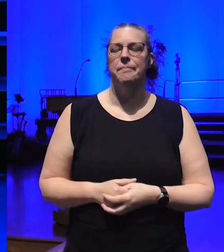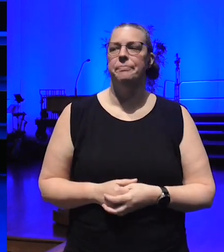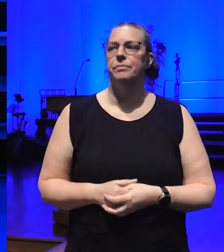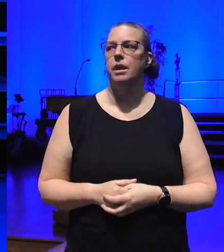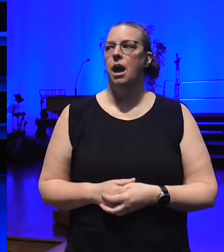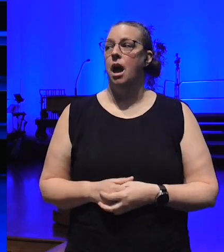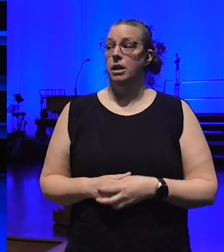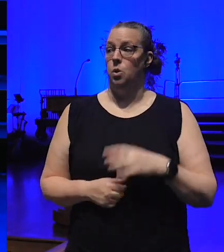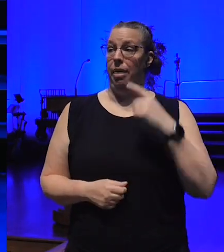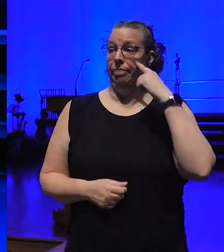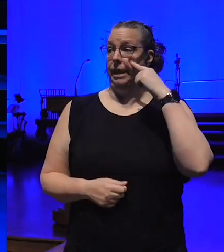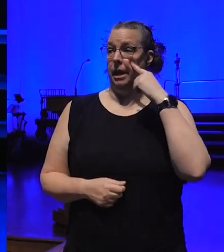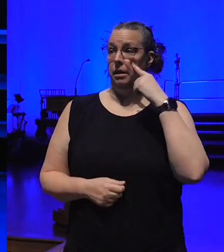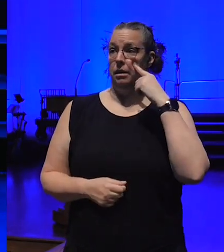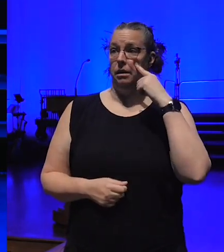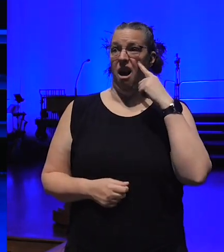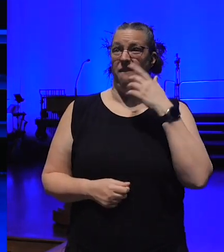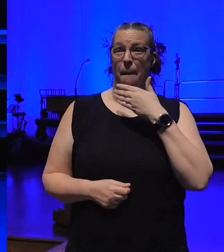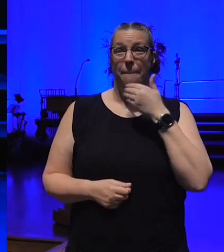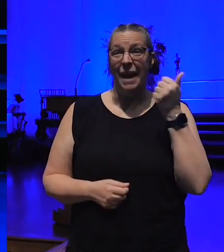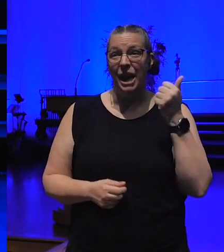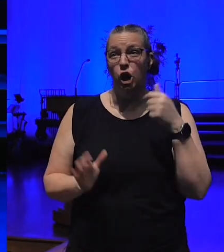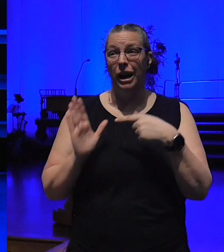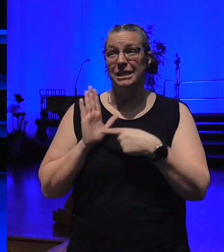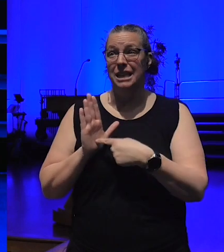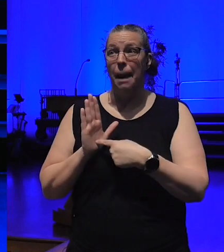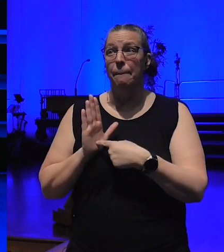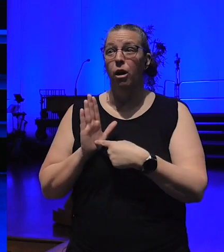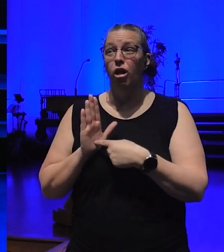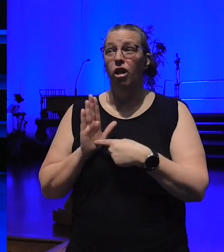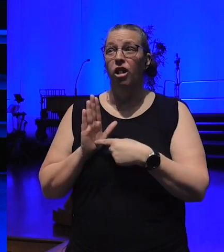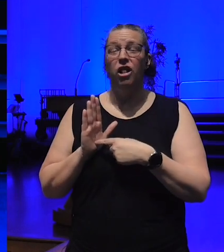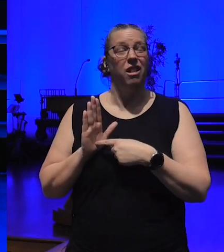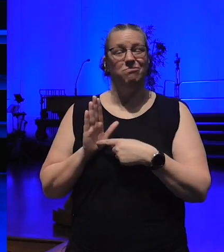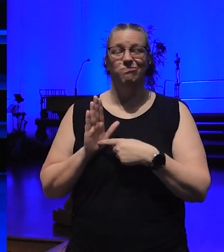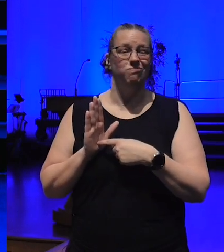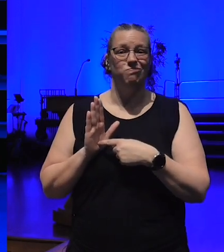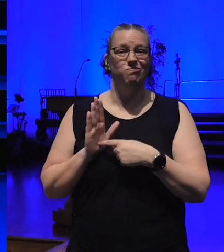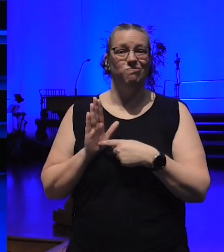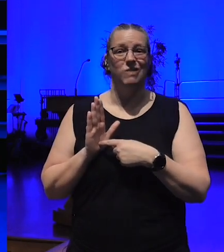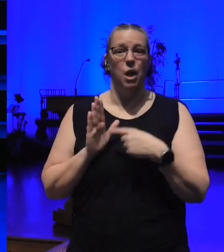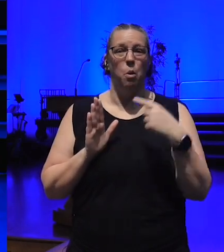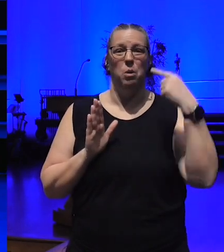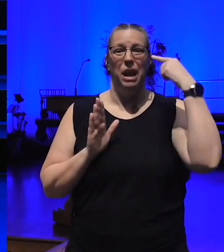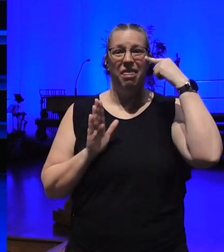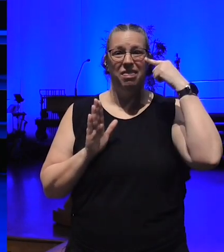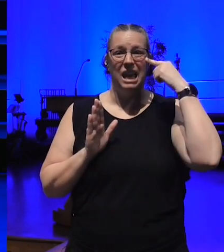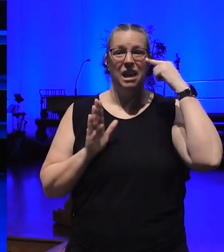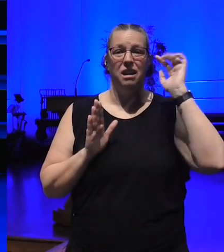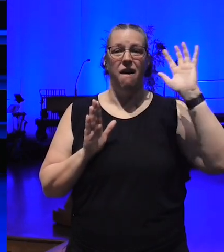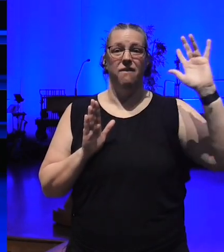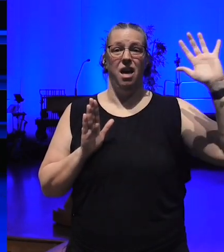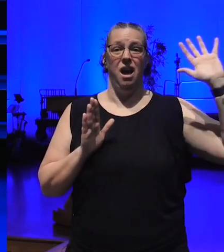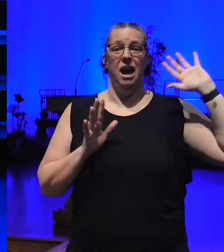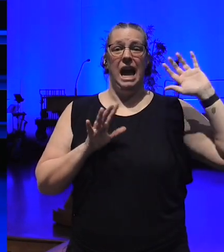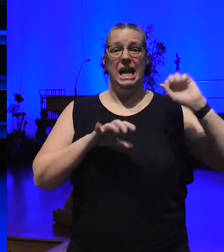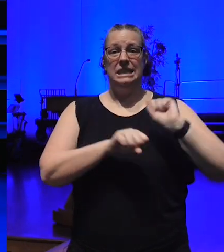can think of No Greater example of that than when we think of those early enslaved Americans who